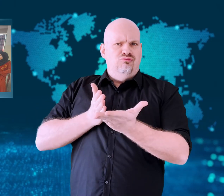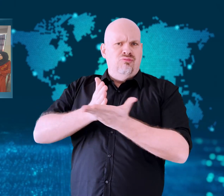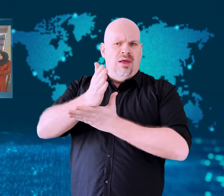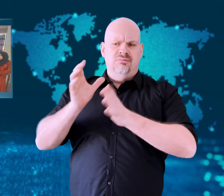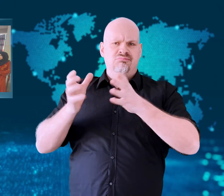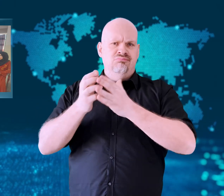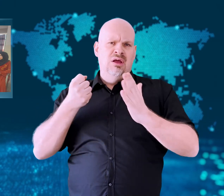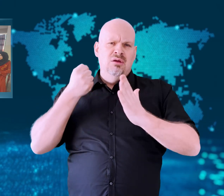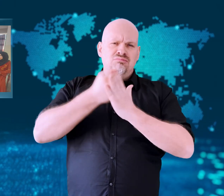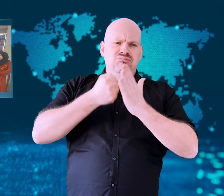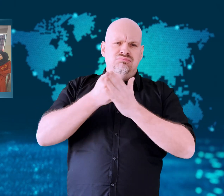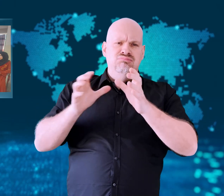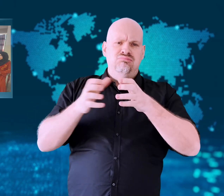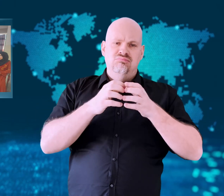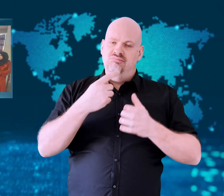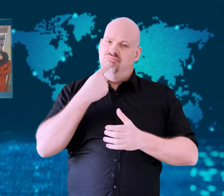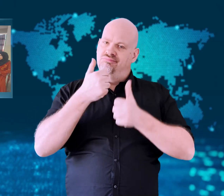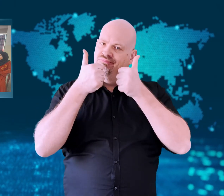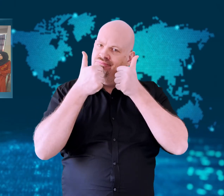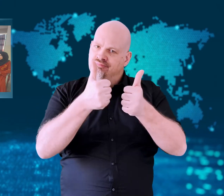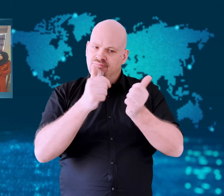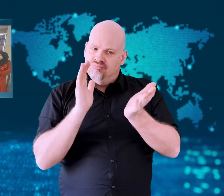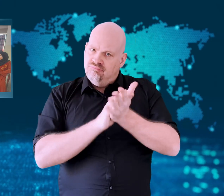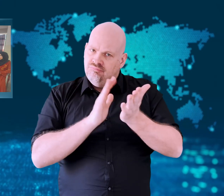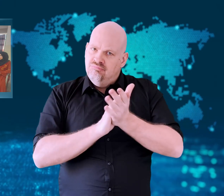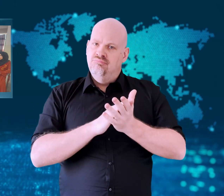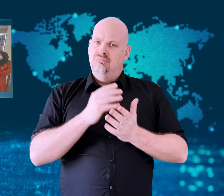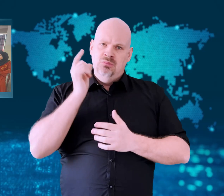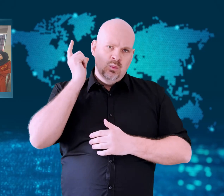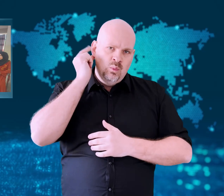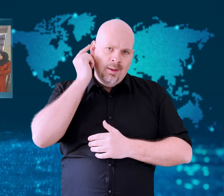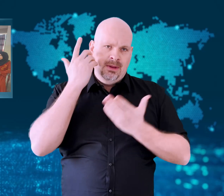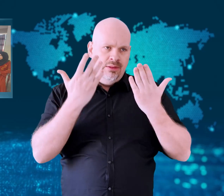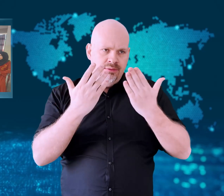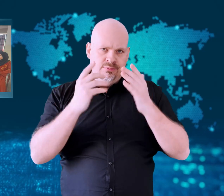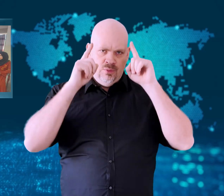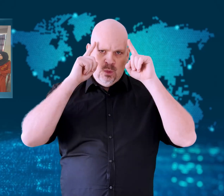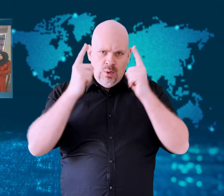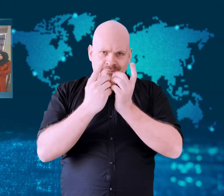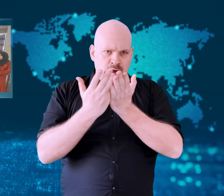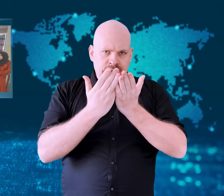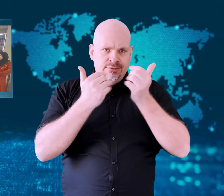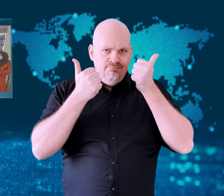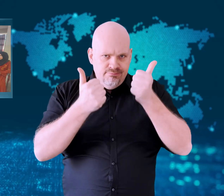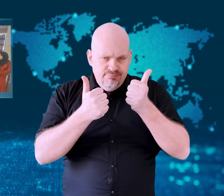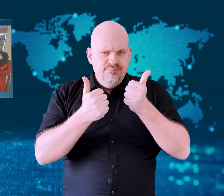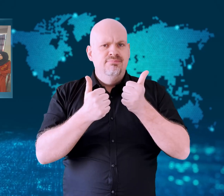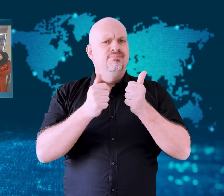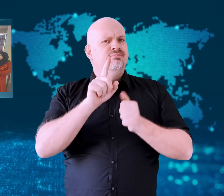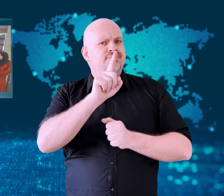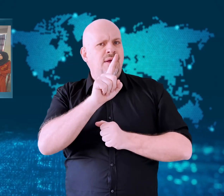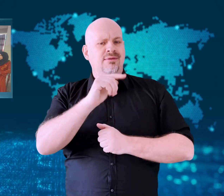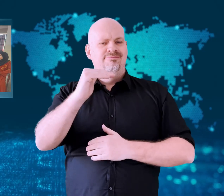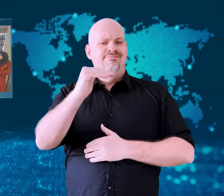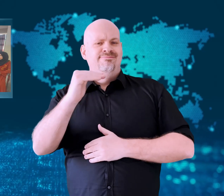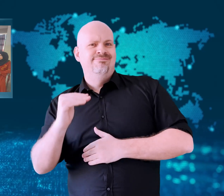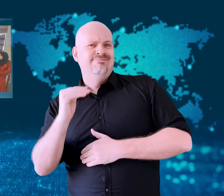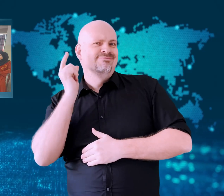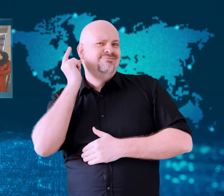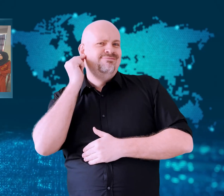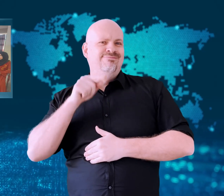universities to women but urged that girls should also be allowed